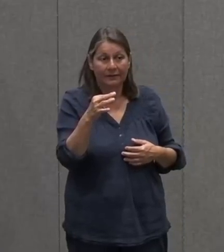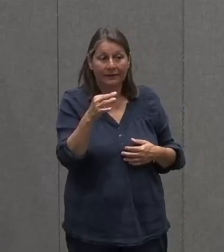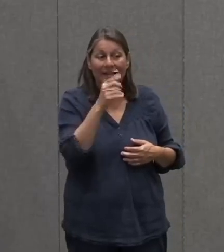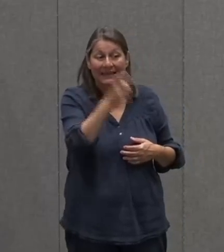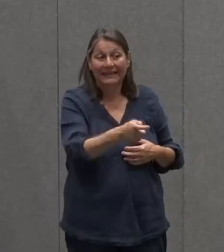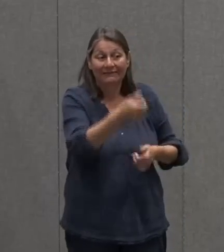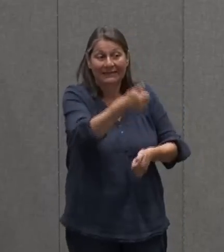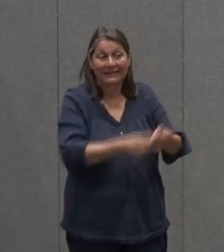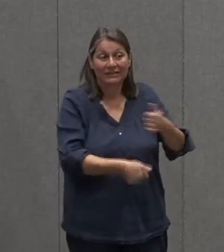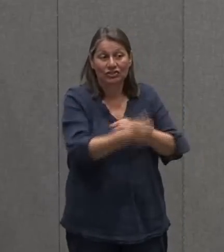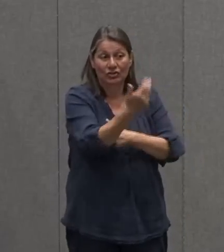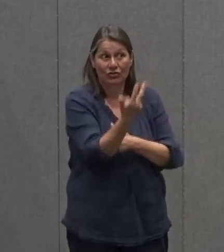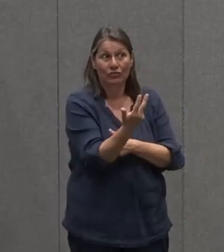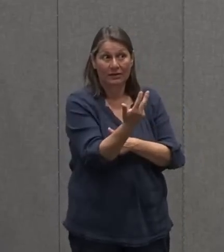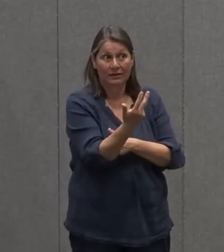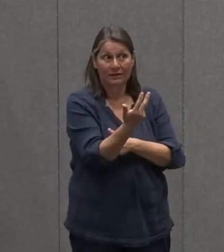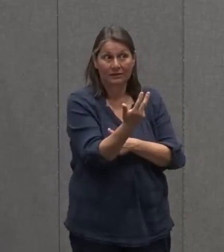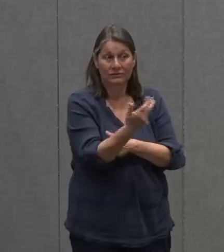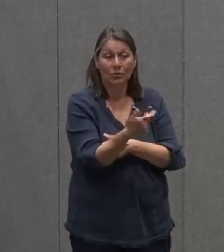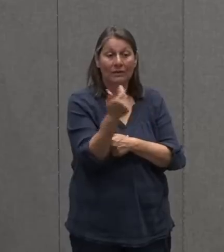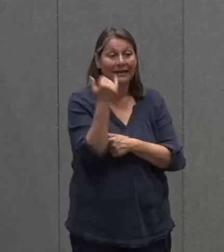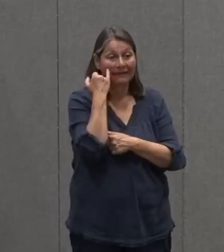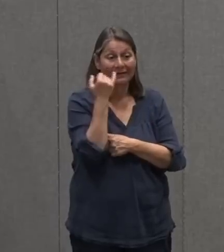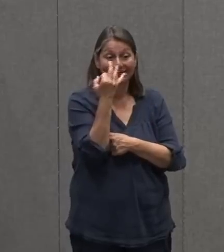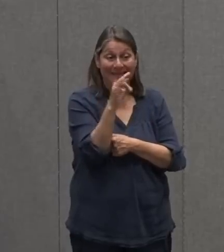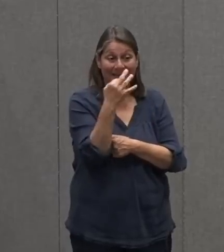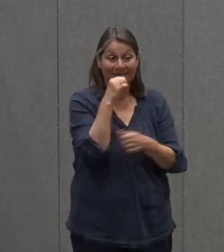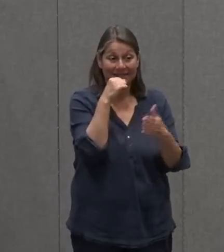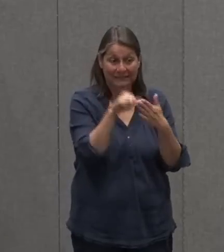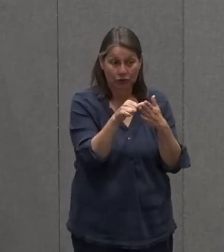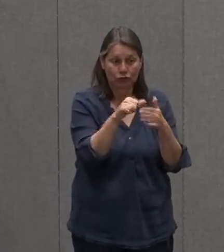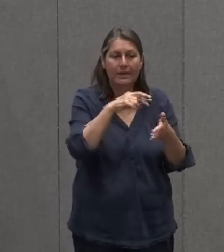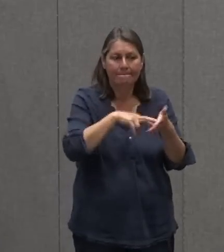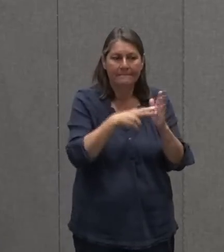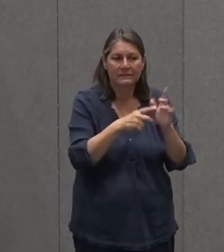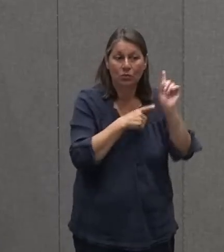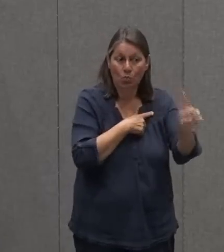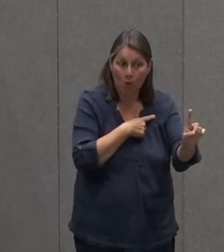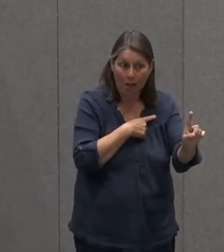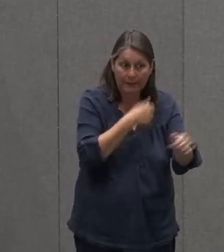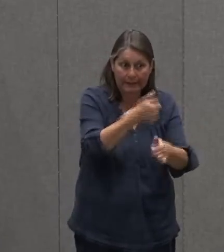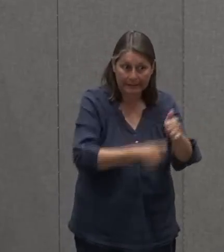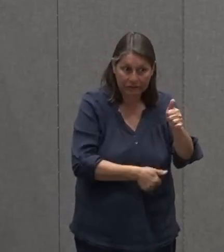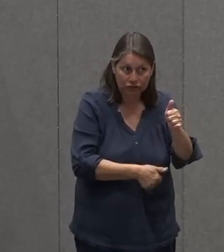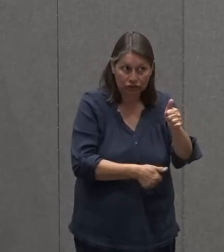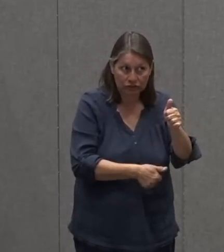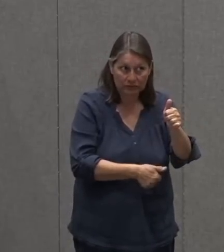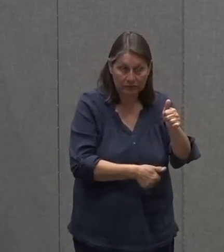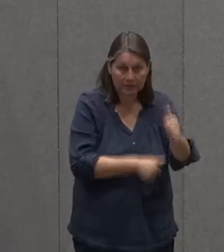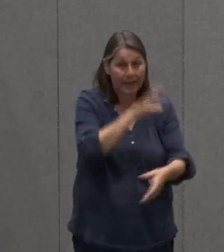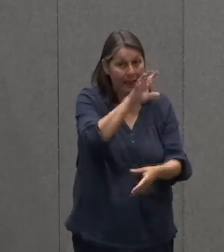So, that would be one sticker per person. Now, we have two stickers per person